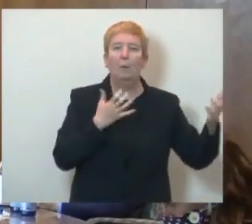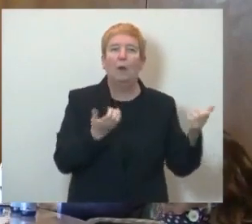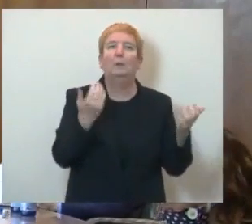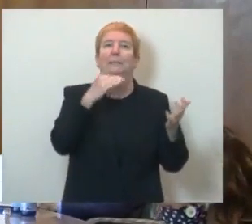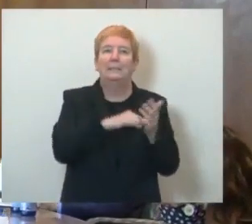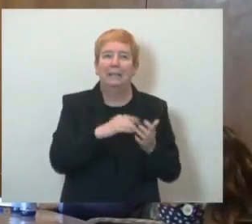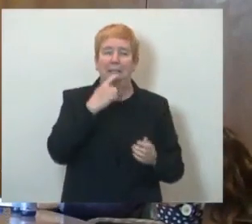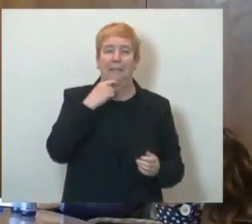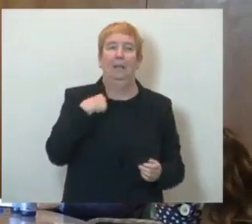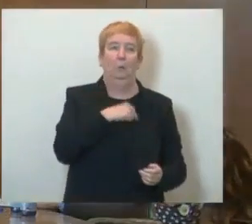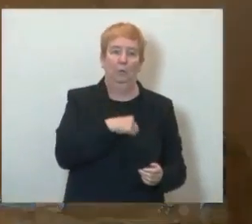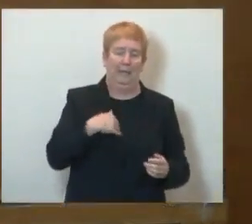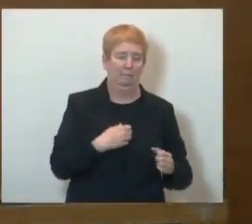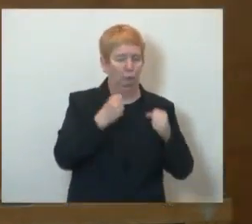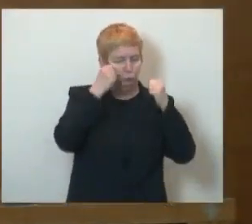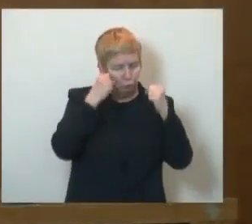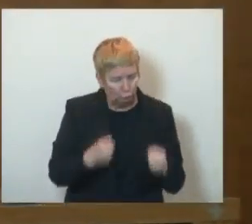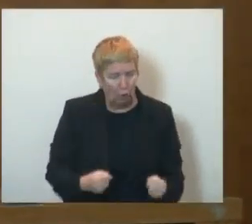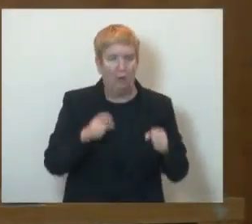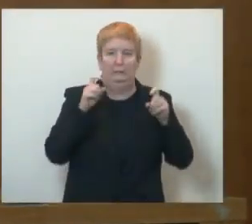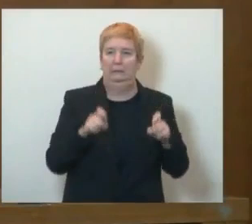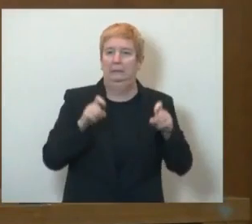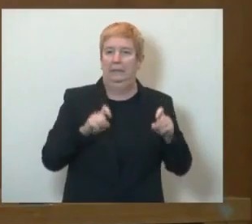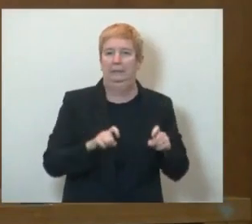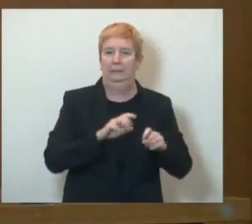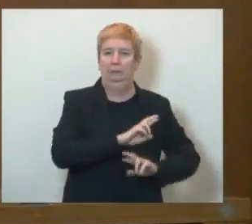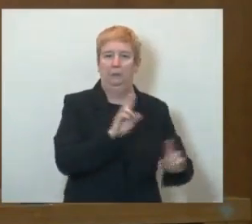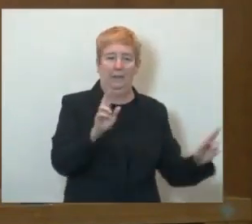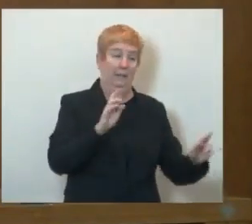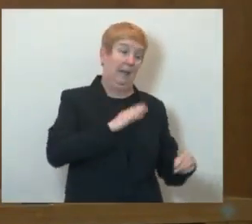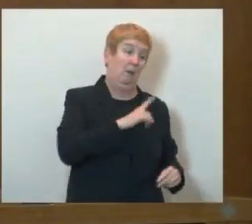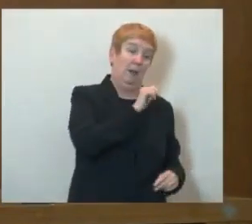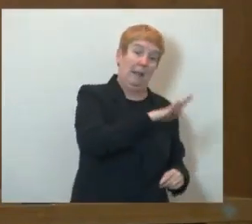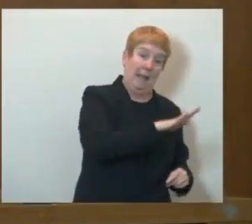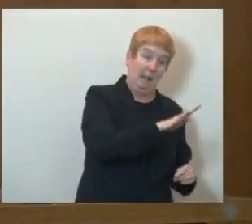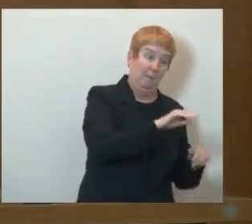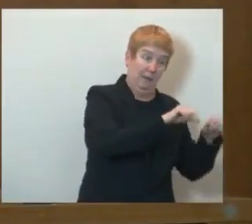LET’S GO TO SECRETARY KUNKEL. THANK YOU. I WANT TO REITERATE THAT.